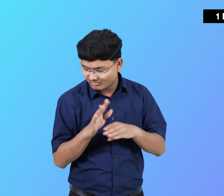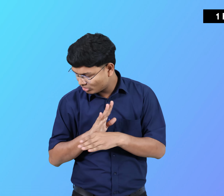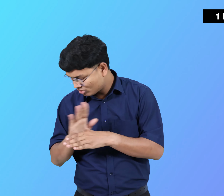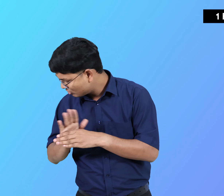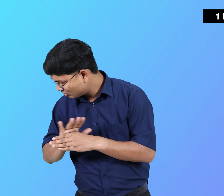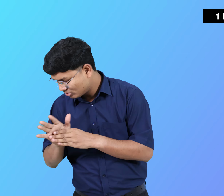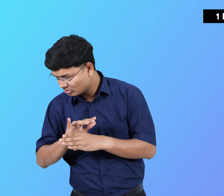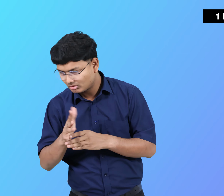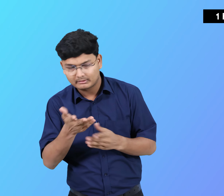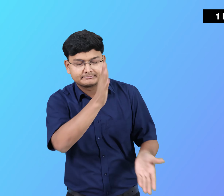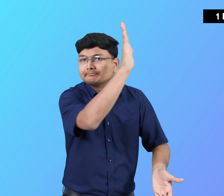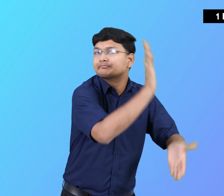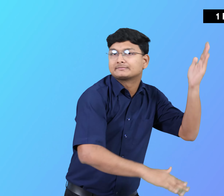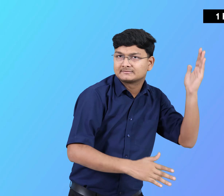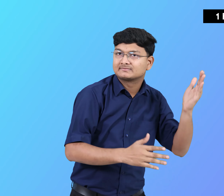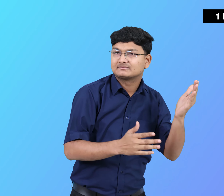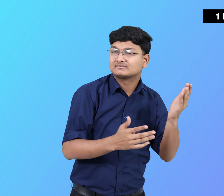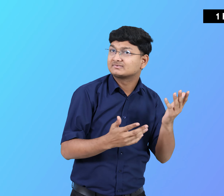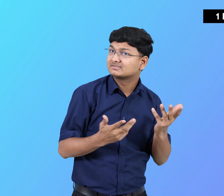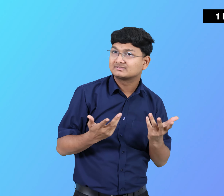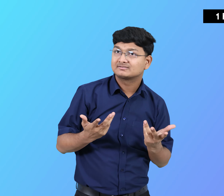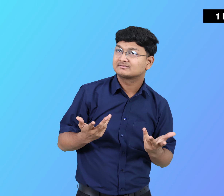While I was busy doing other things, the man ran away.”